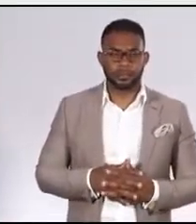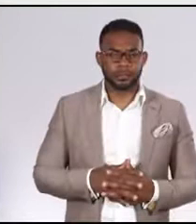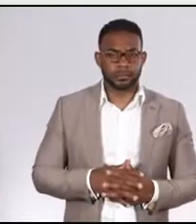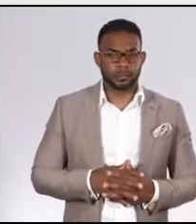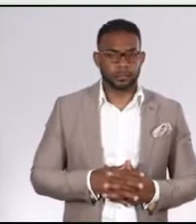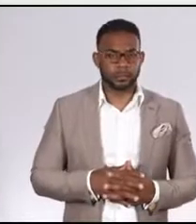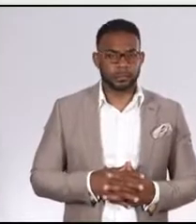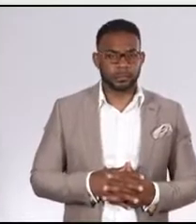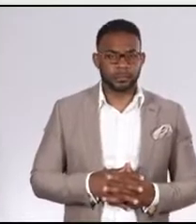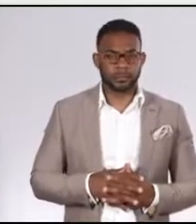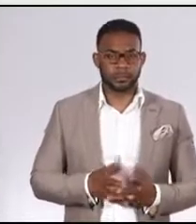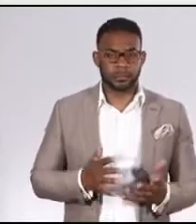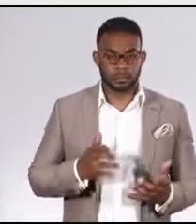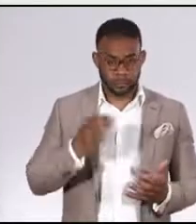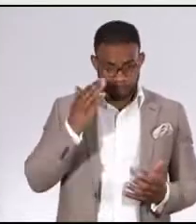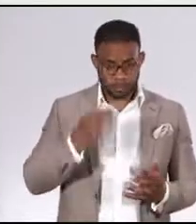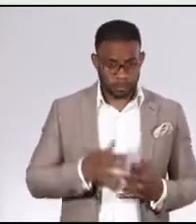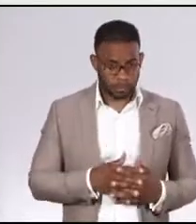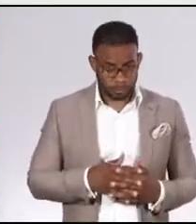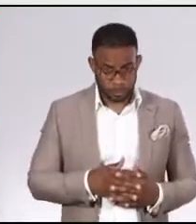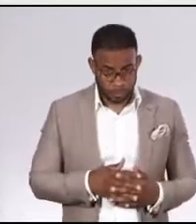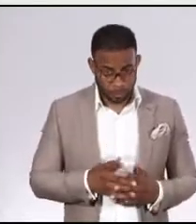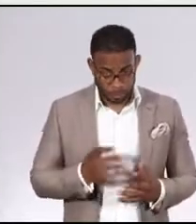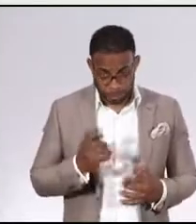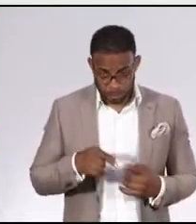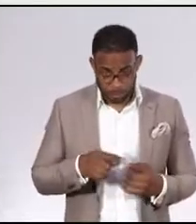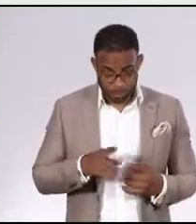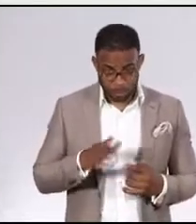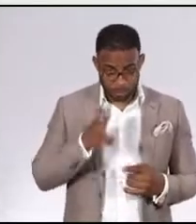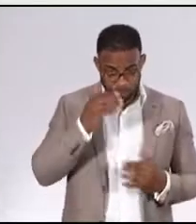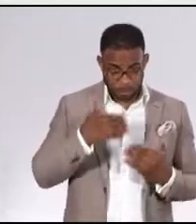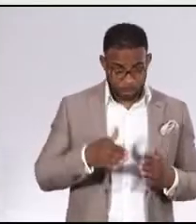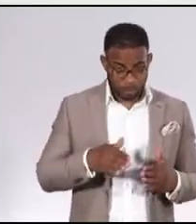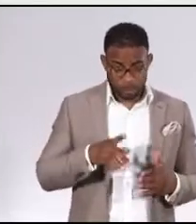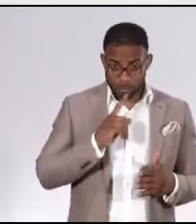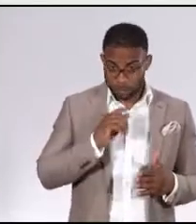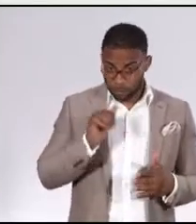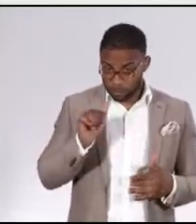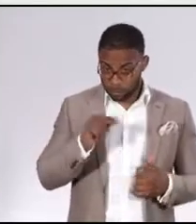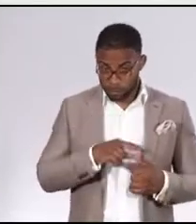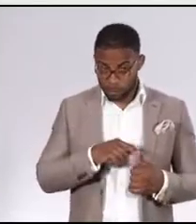so Here we want to know um a little bit about your hearing loss. Is it a in the right year